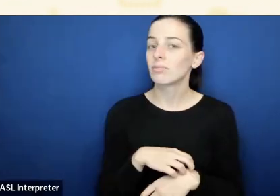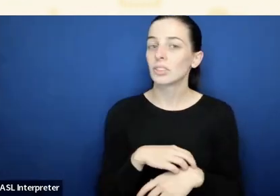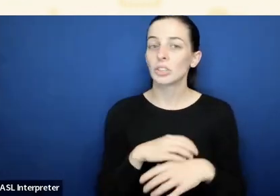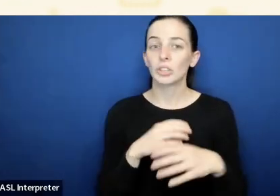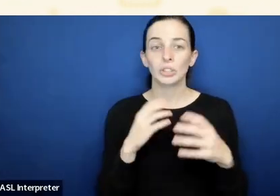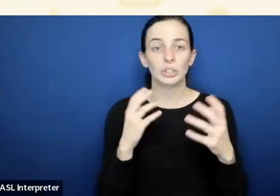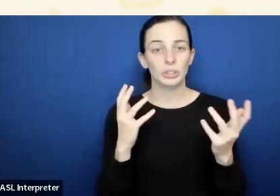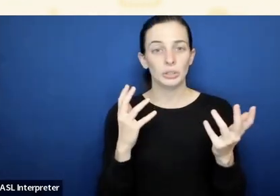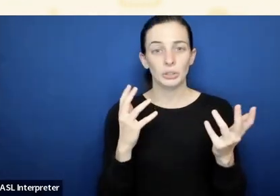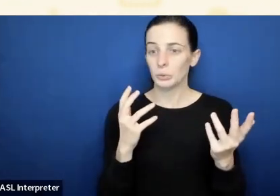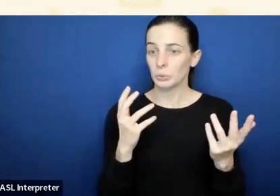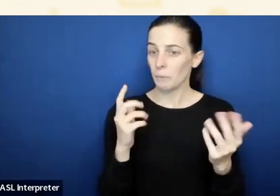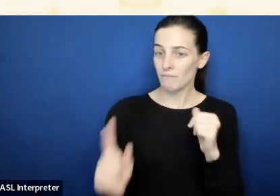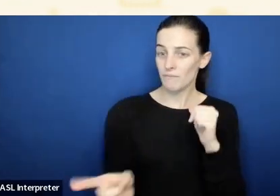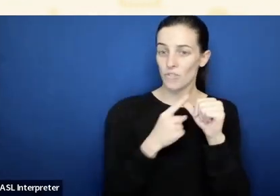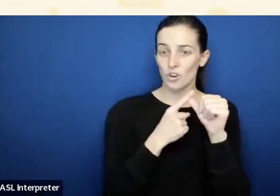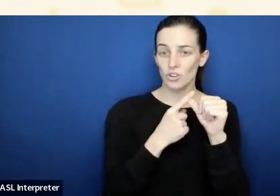I'd like to share my screen.